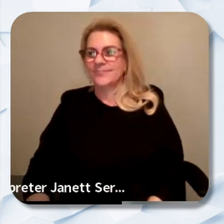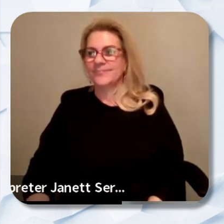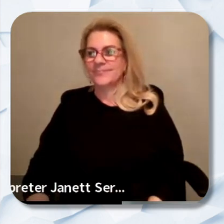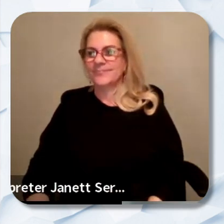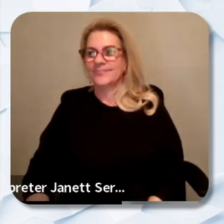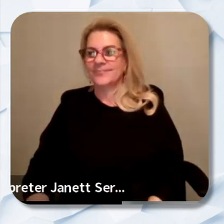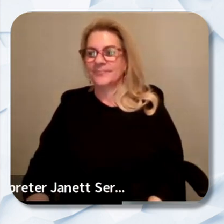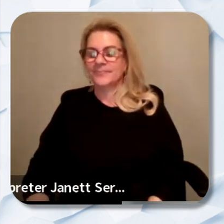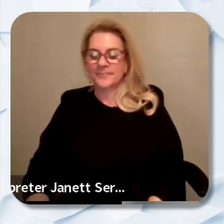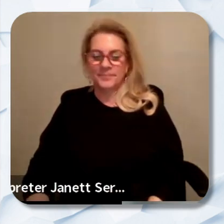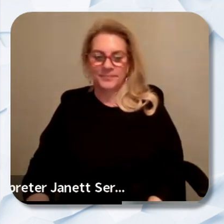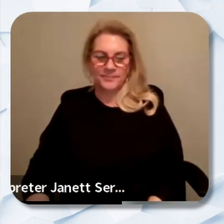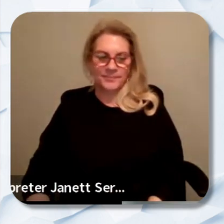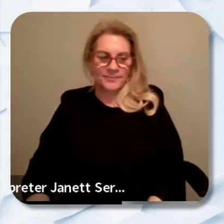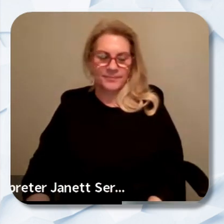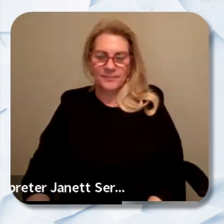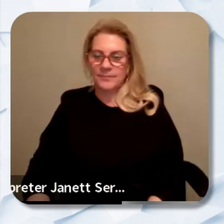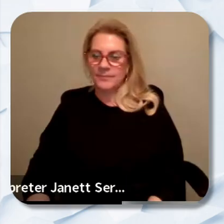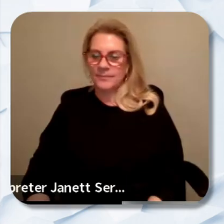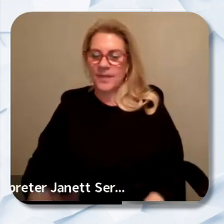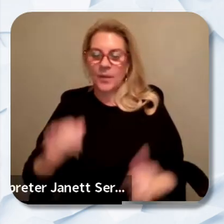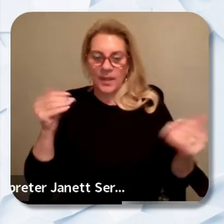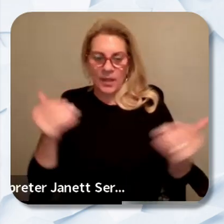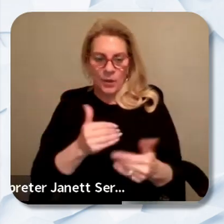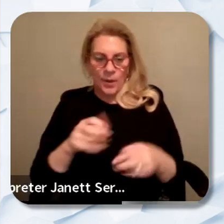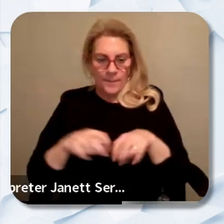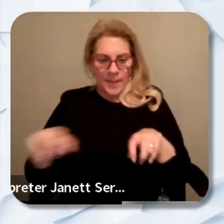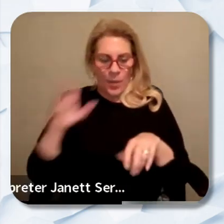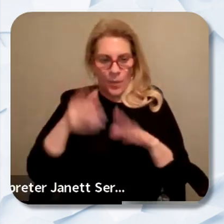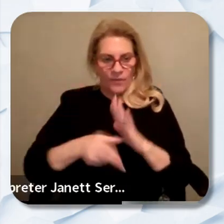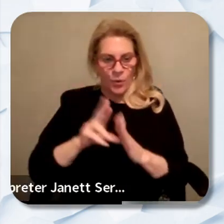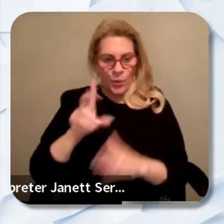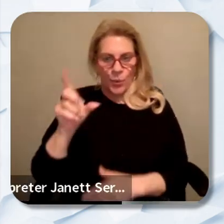All right so now that we have introduced our panelists I will review the questions that I will